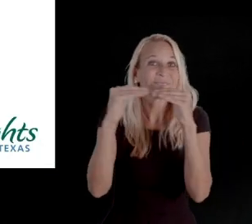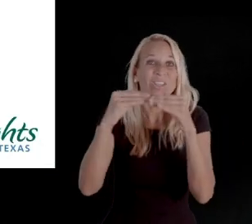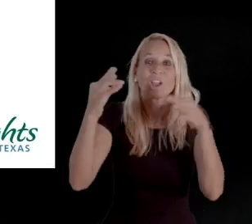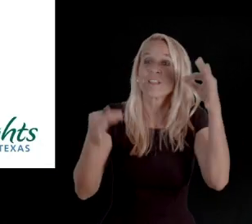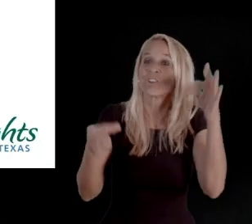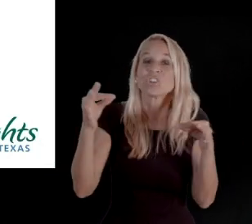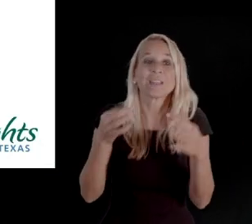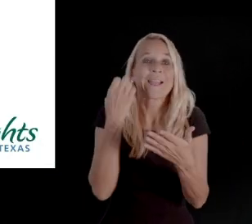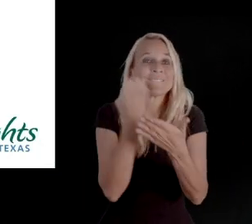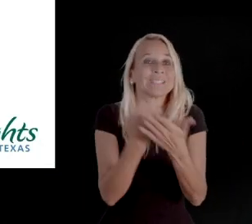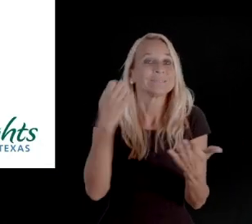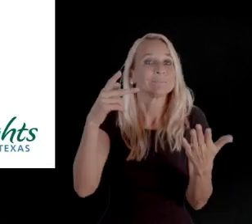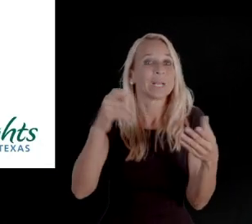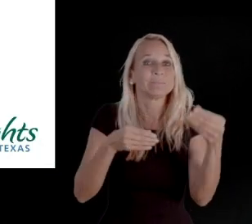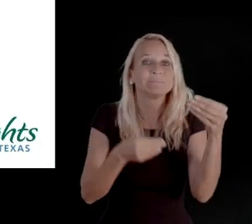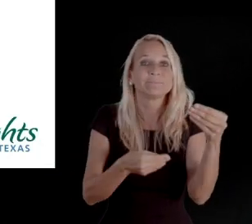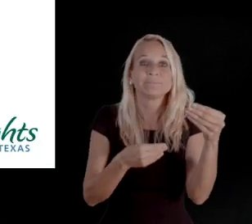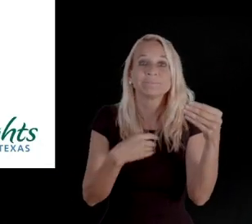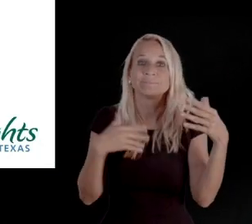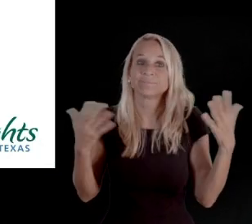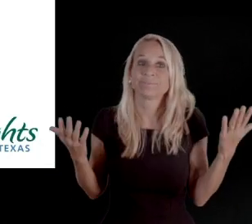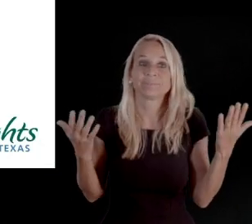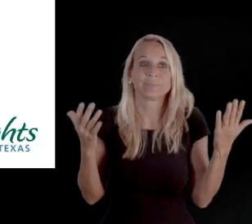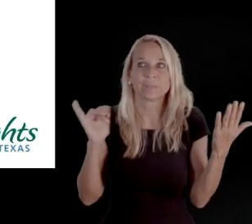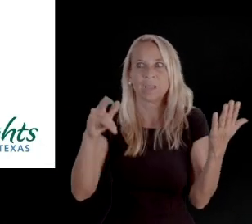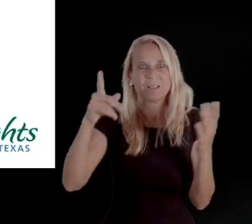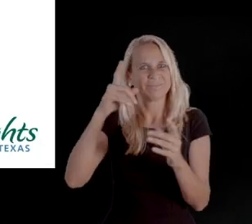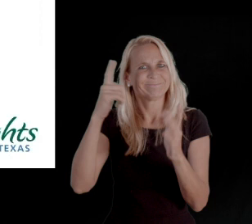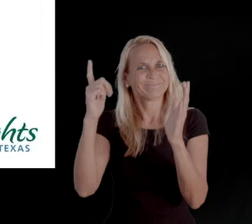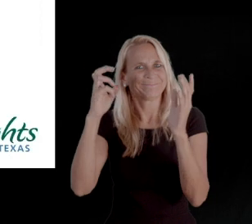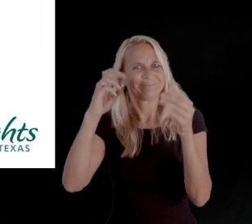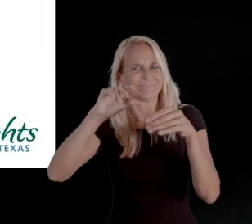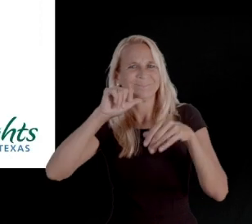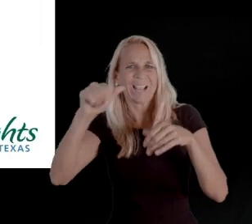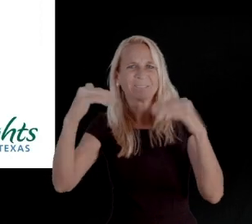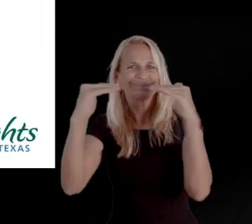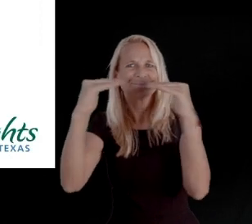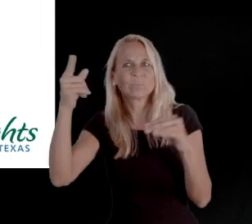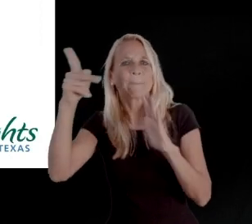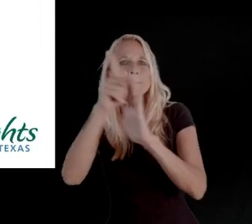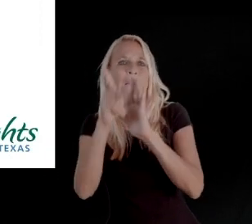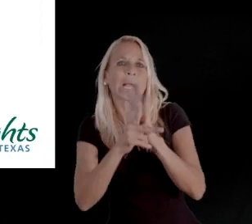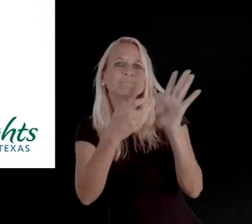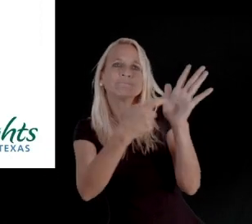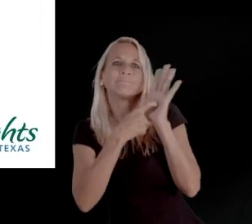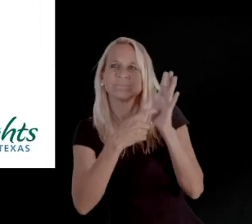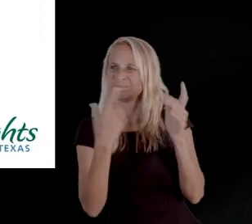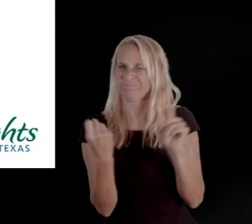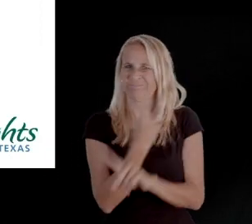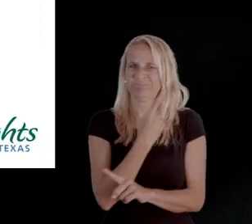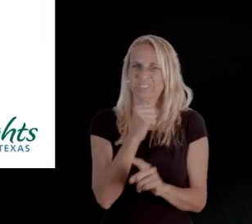I received the fair hearing evidence packet but it's void of the policies they cited, and they need that information.